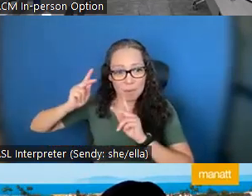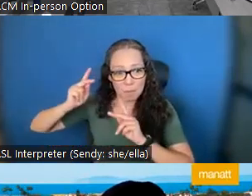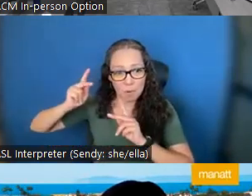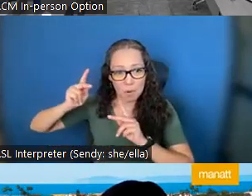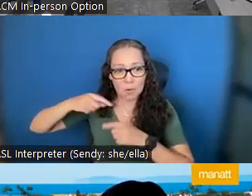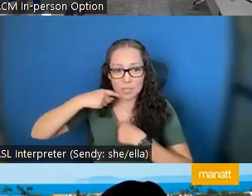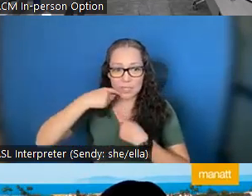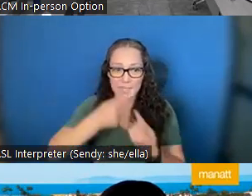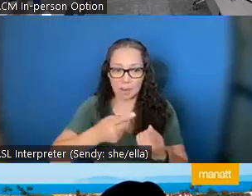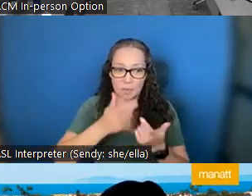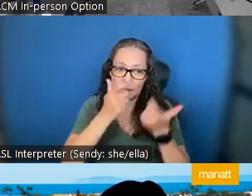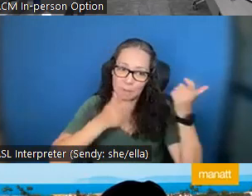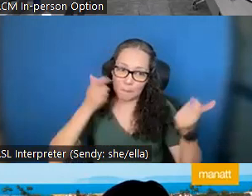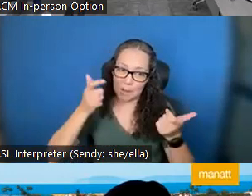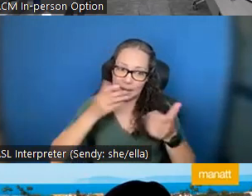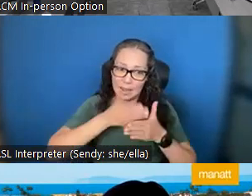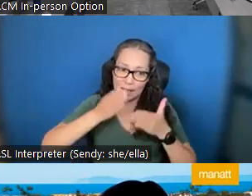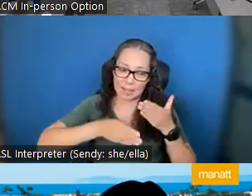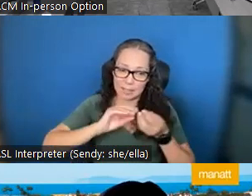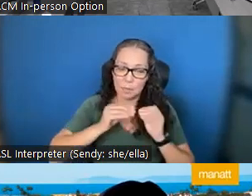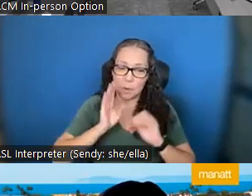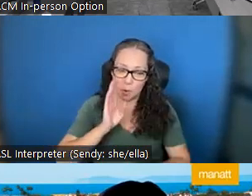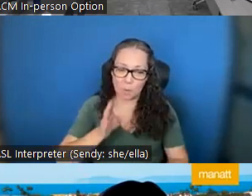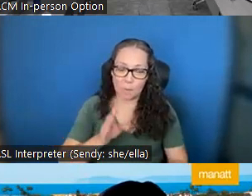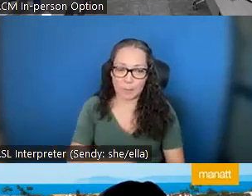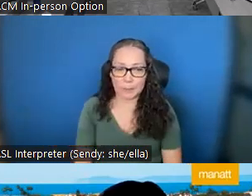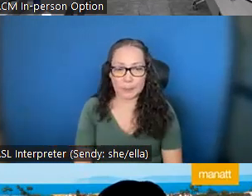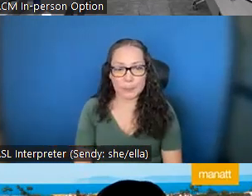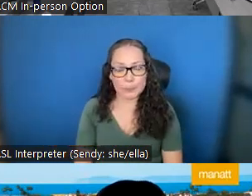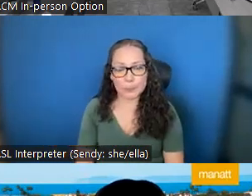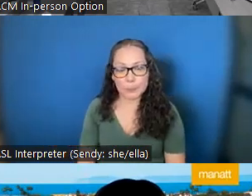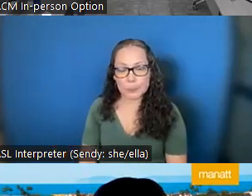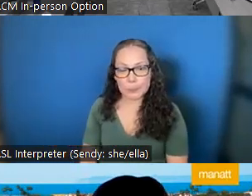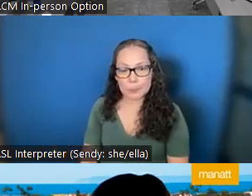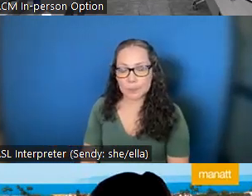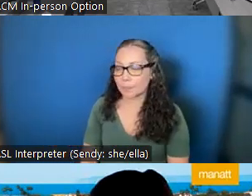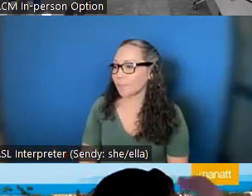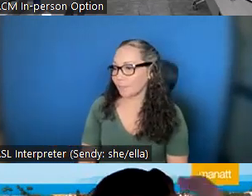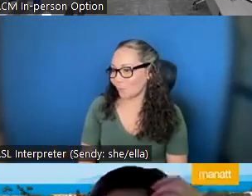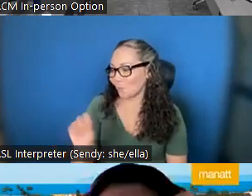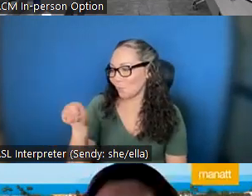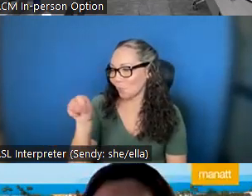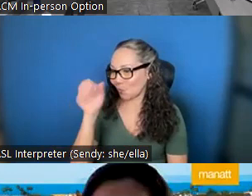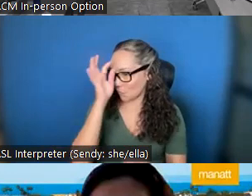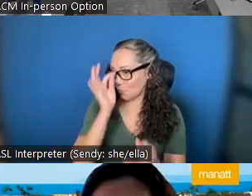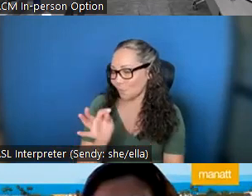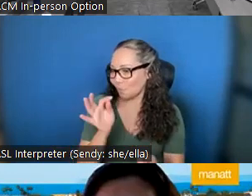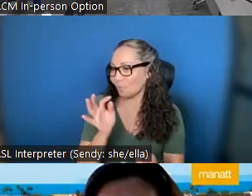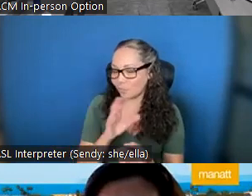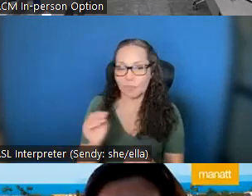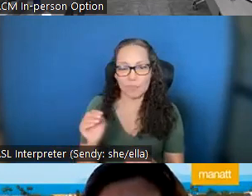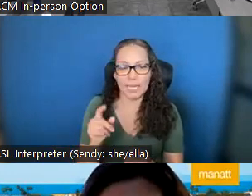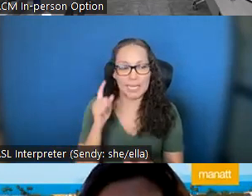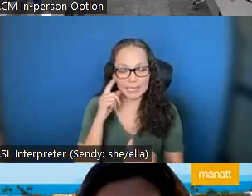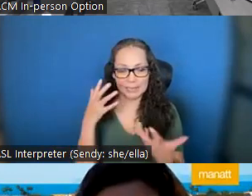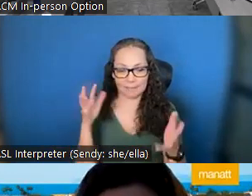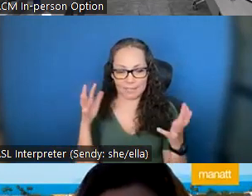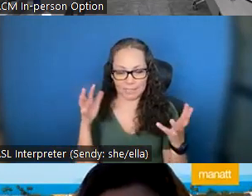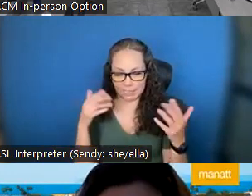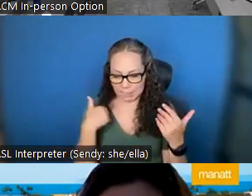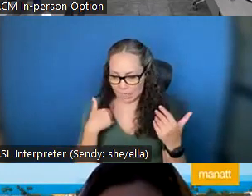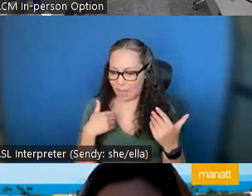be absolutely and I believe there's already been some um data collection and piloting